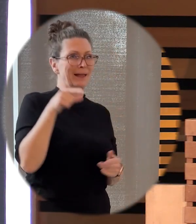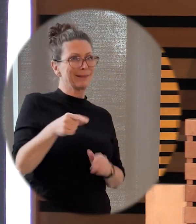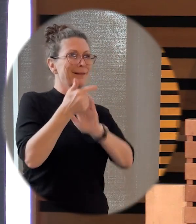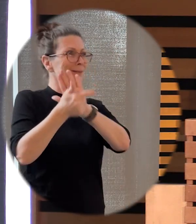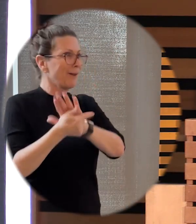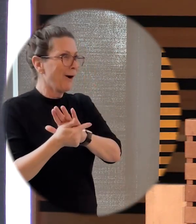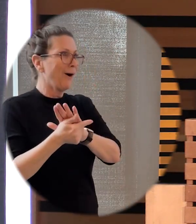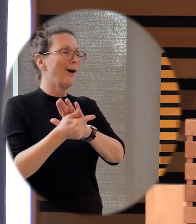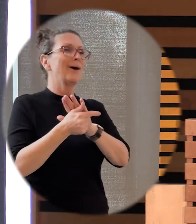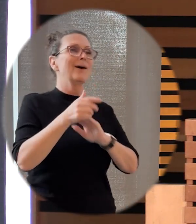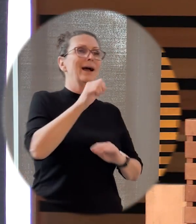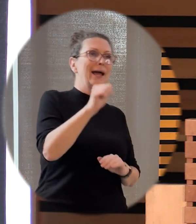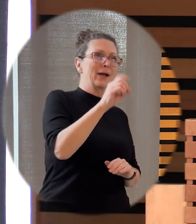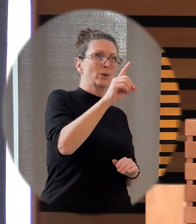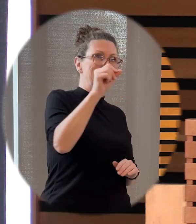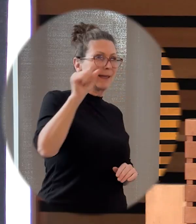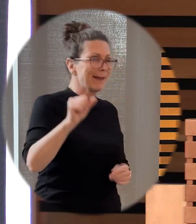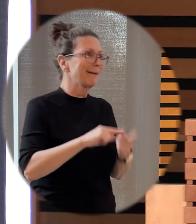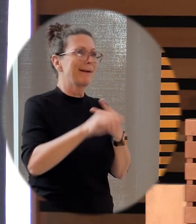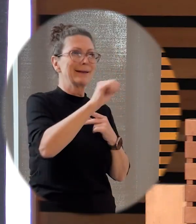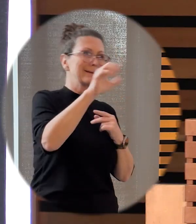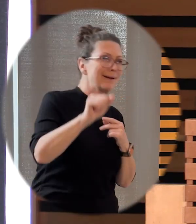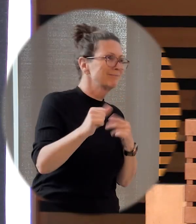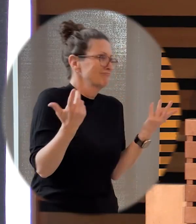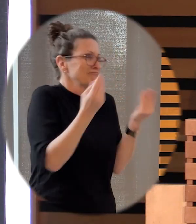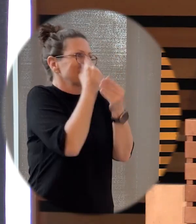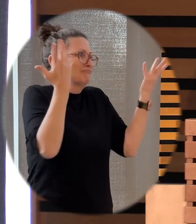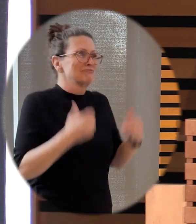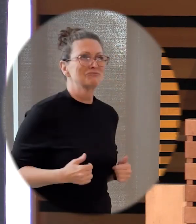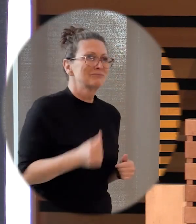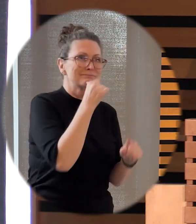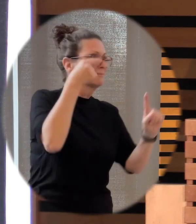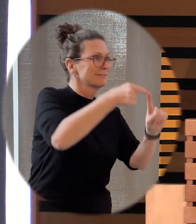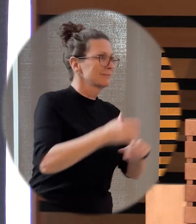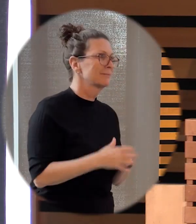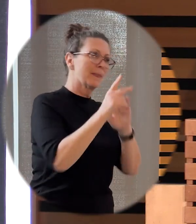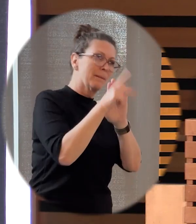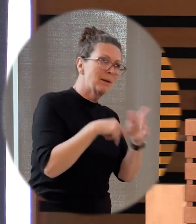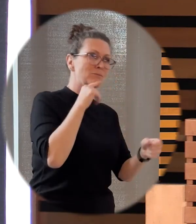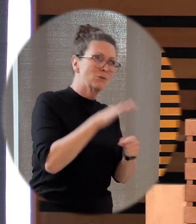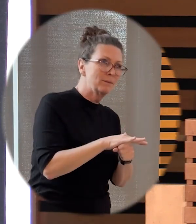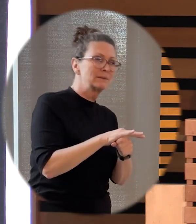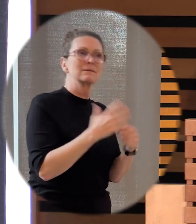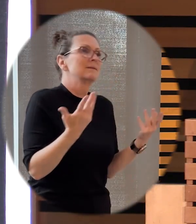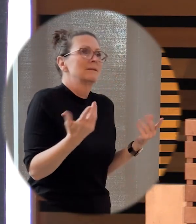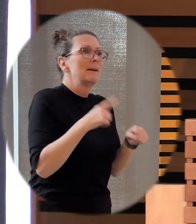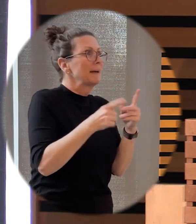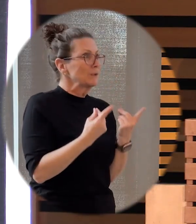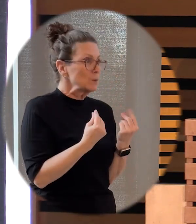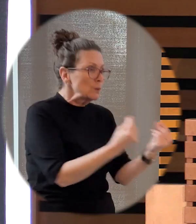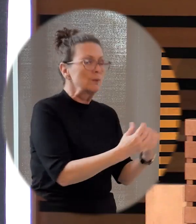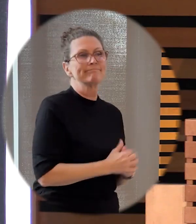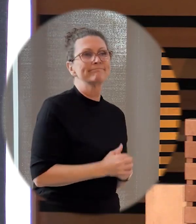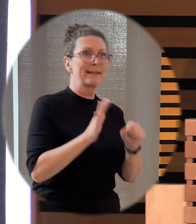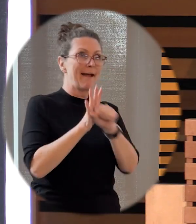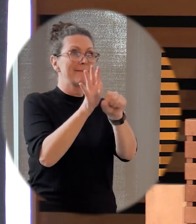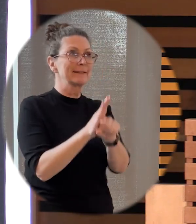Canada Act or AODA says. Accessibility policy promises in legislation and in advocacy won't mean